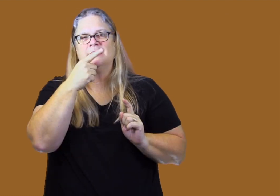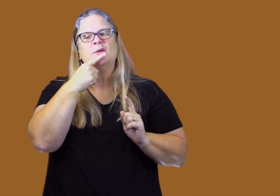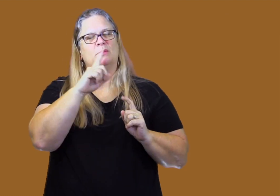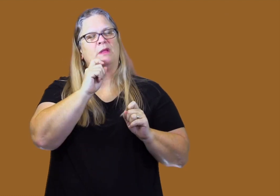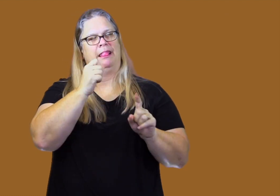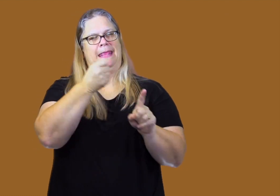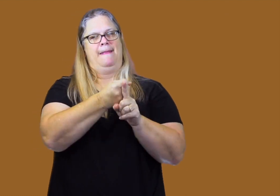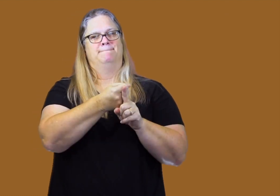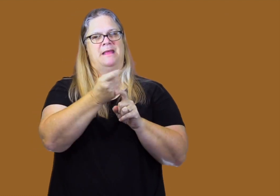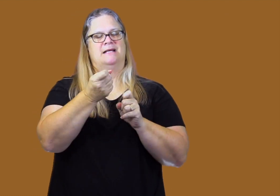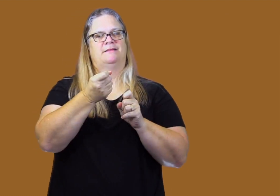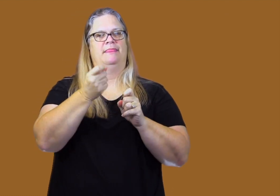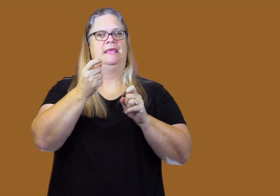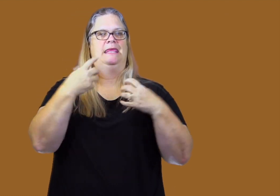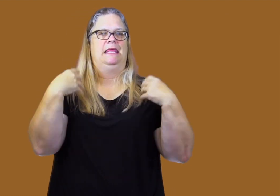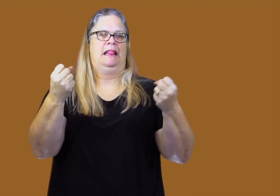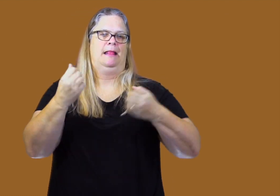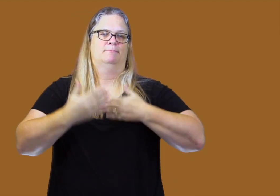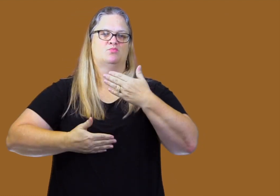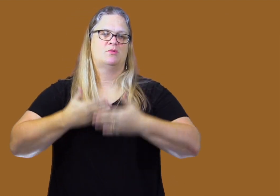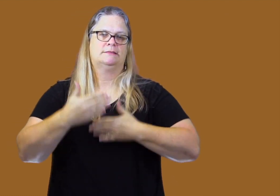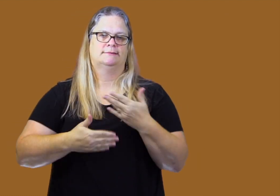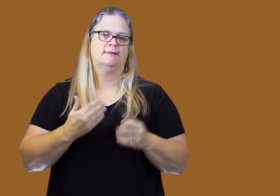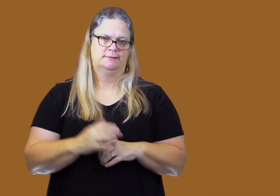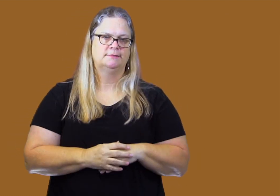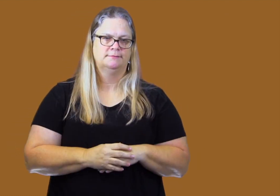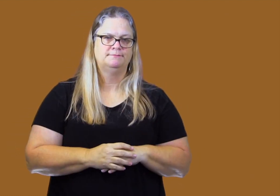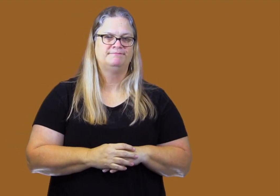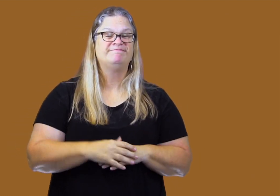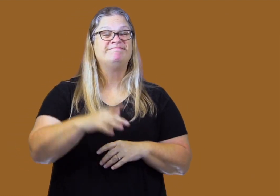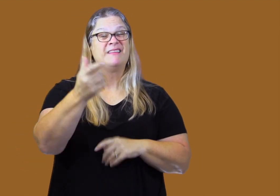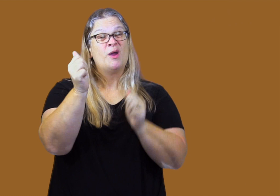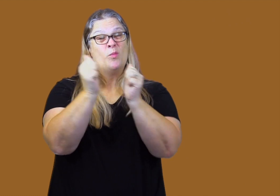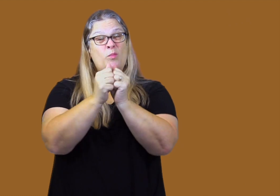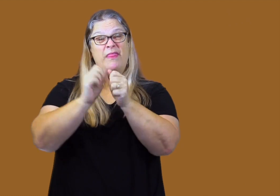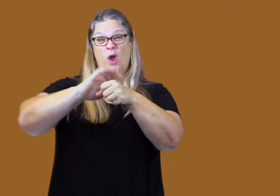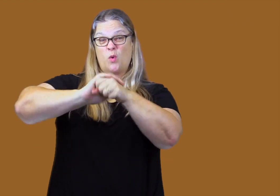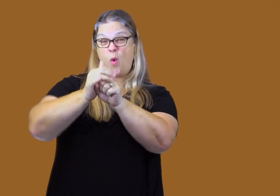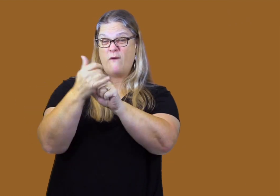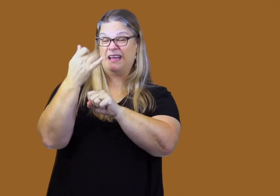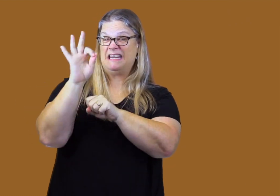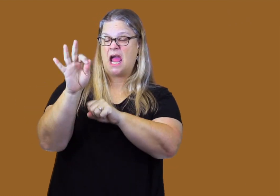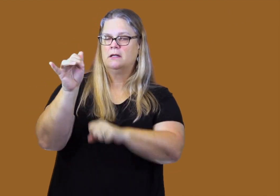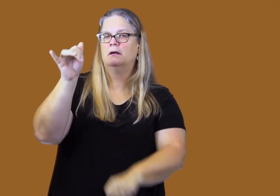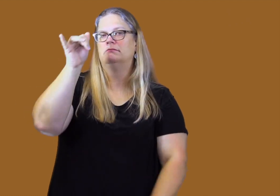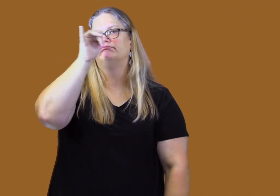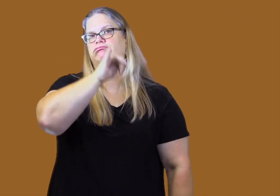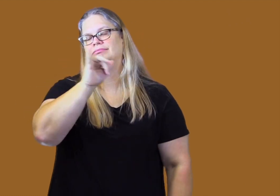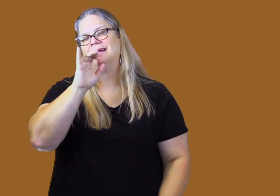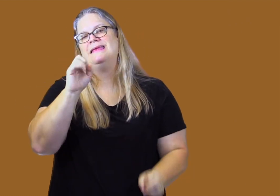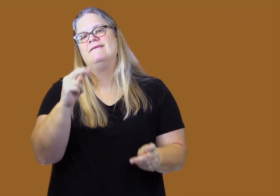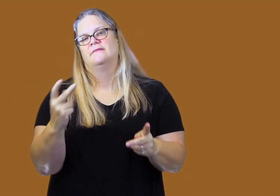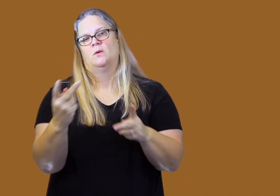The vast majority of the participants will be hearing, which can be important in that healing process for a deaf student.